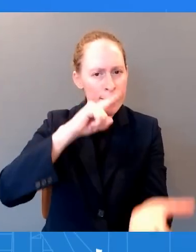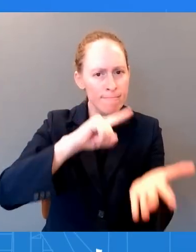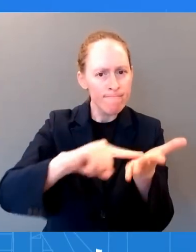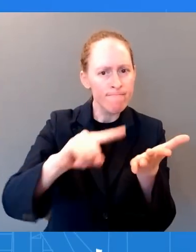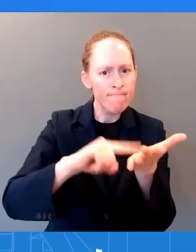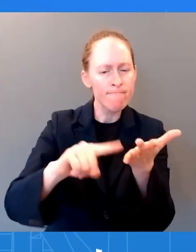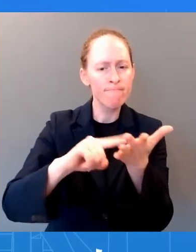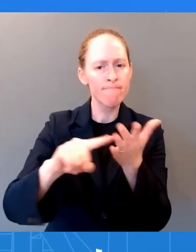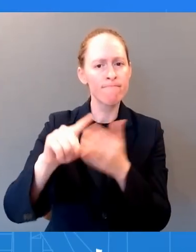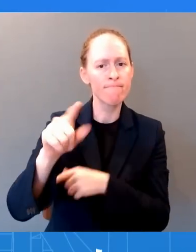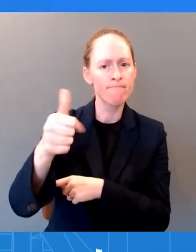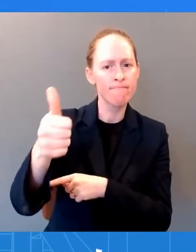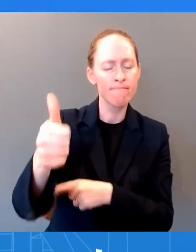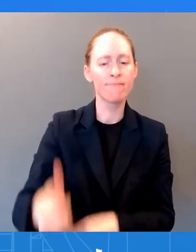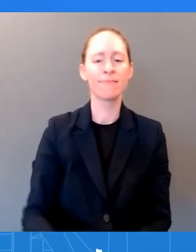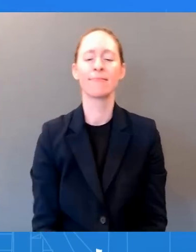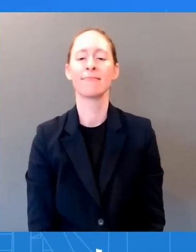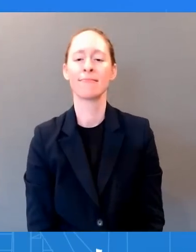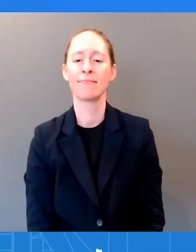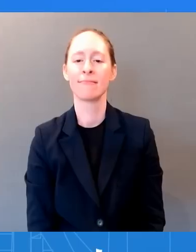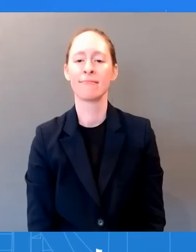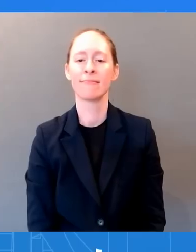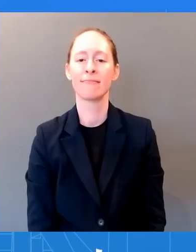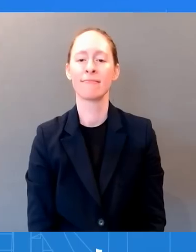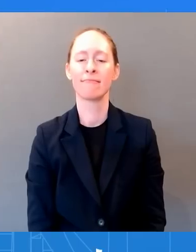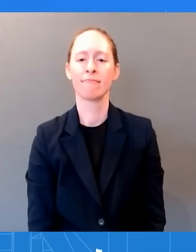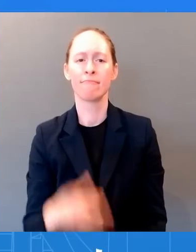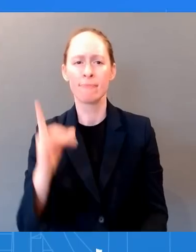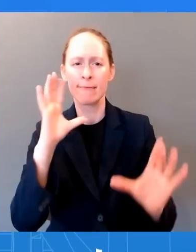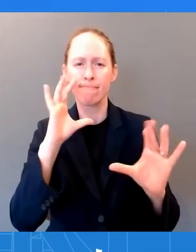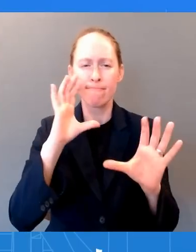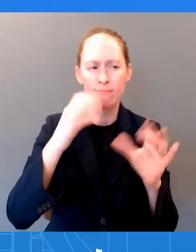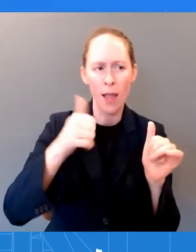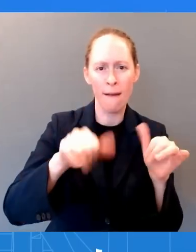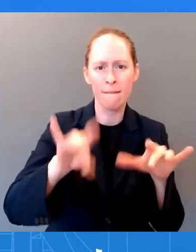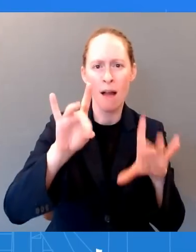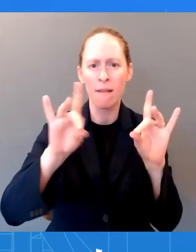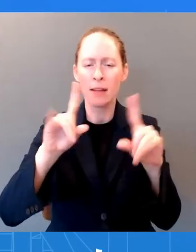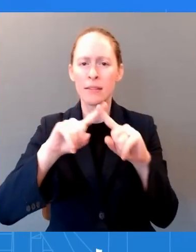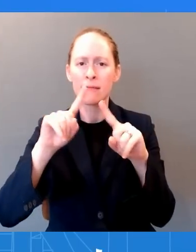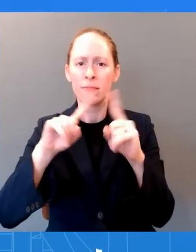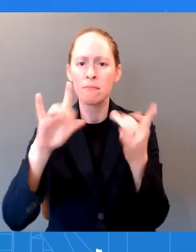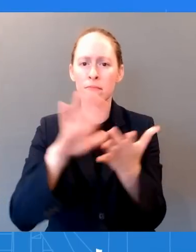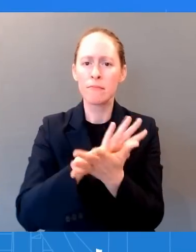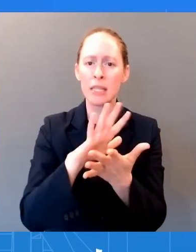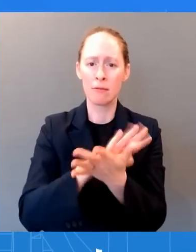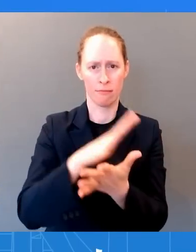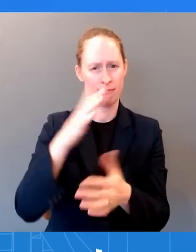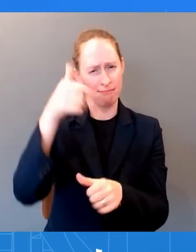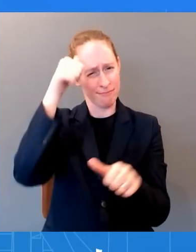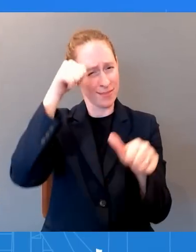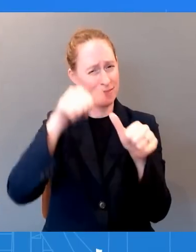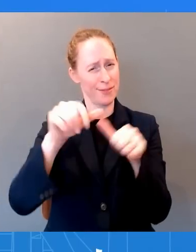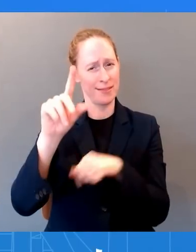So, you know, we're -- as we've said, we are committed to the independence with -- as it relates to any legal matters